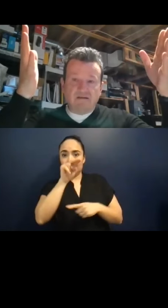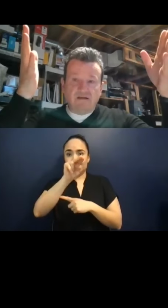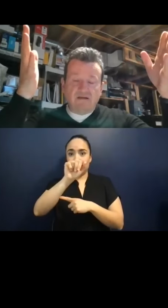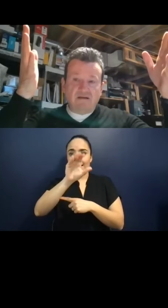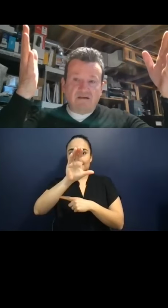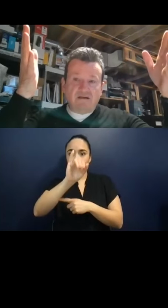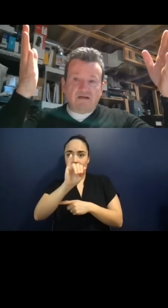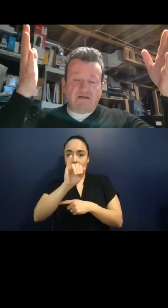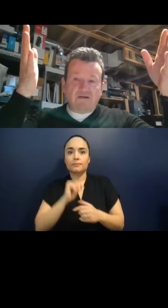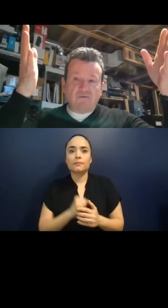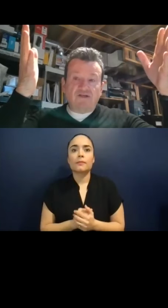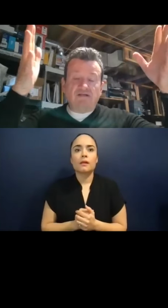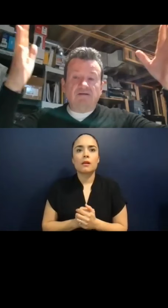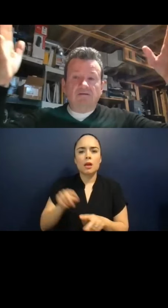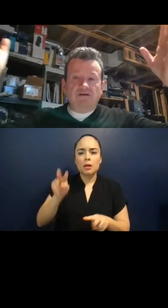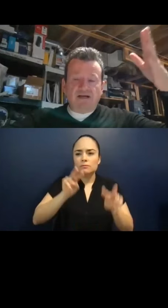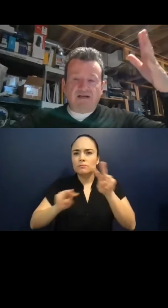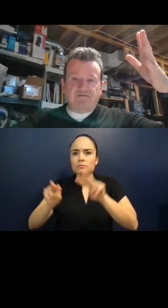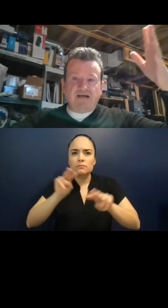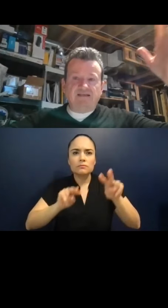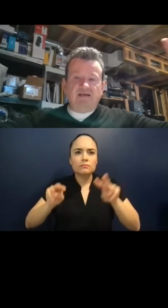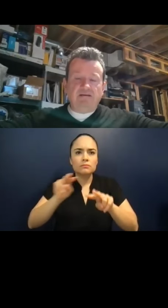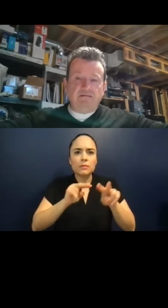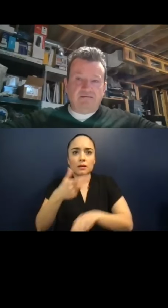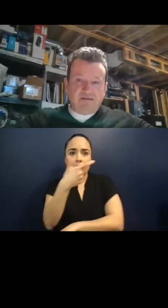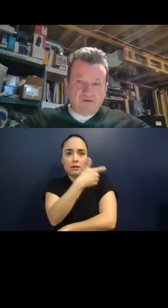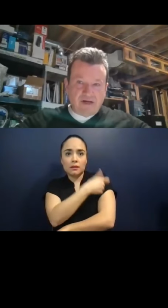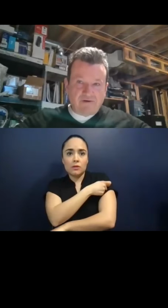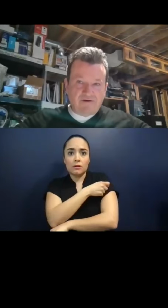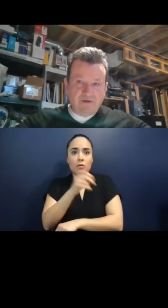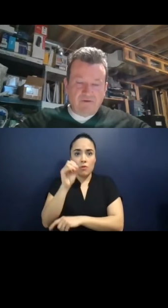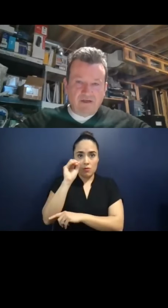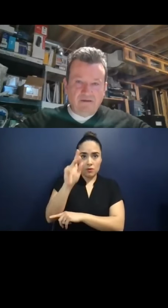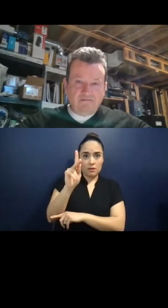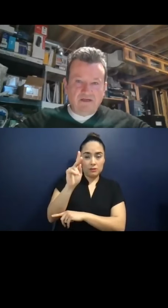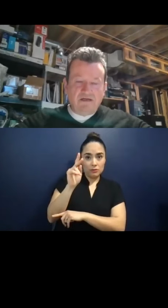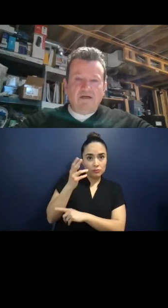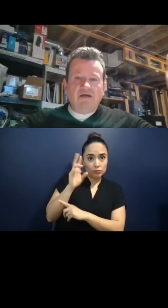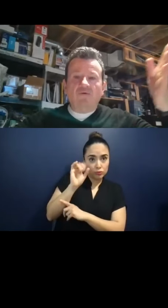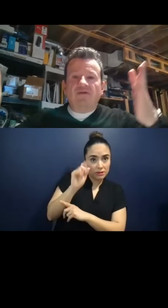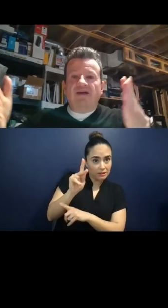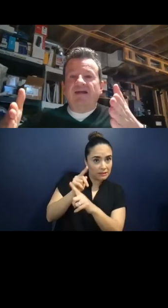that